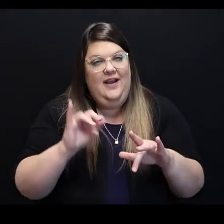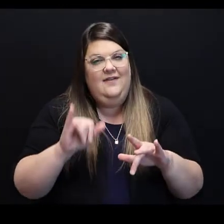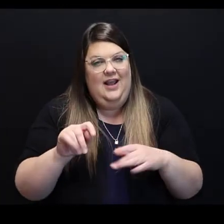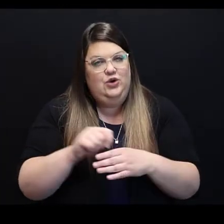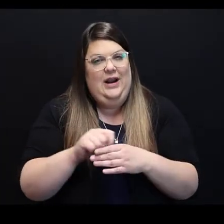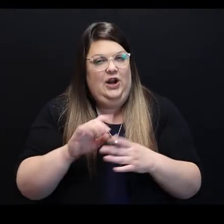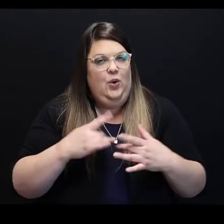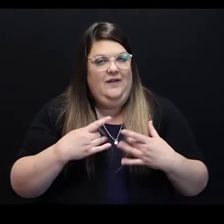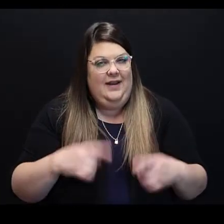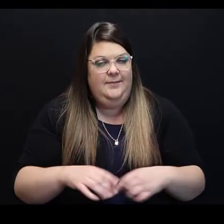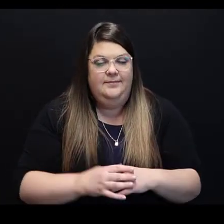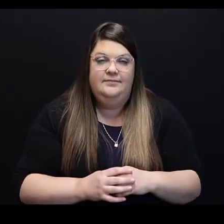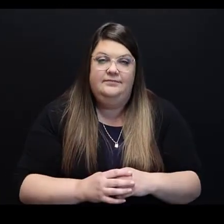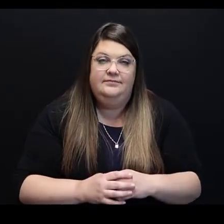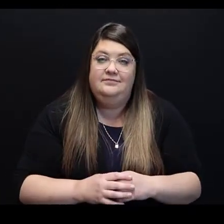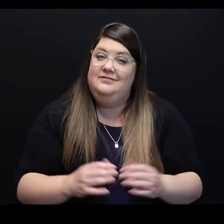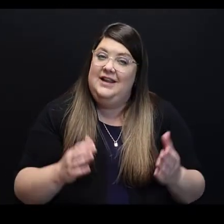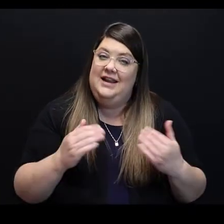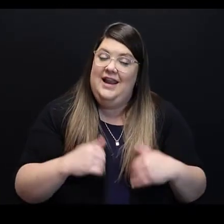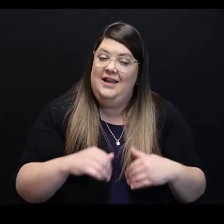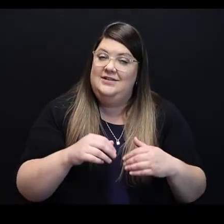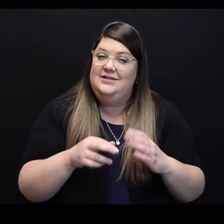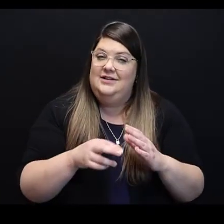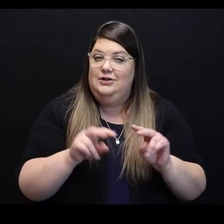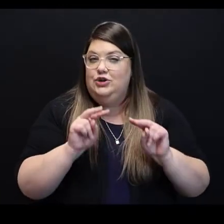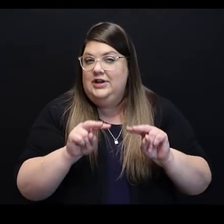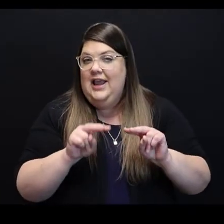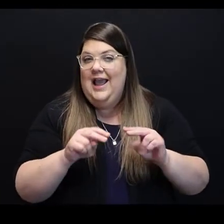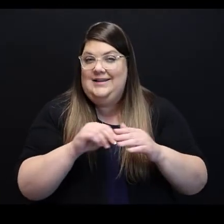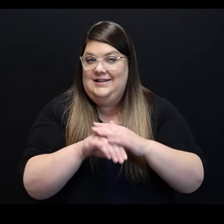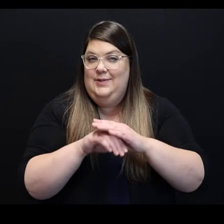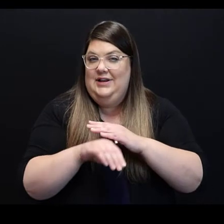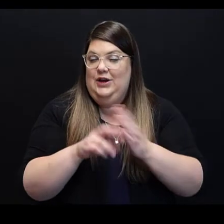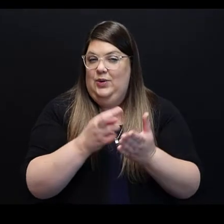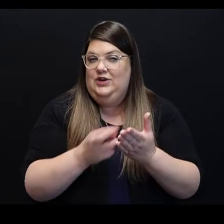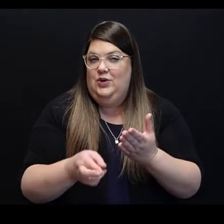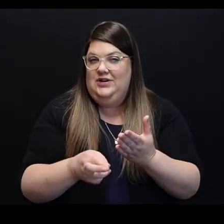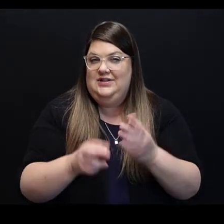Next let's review accessibility resources. Select it in the top navigation bar.